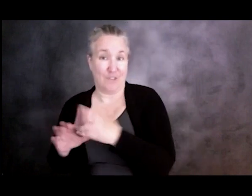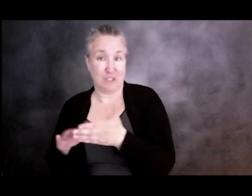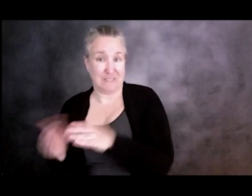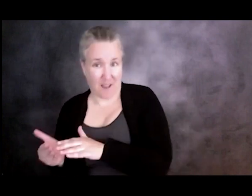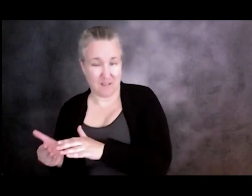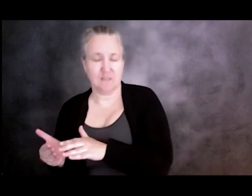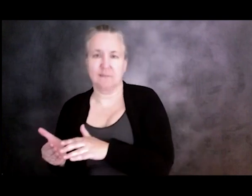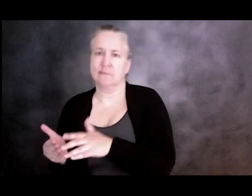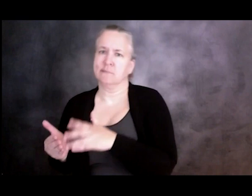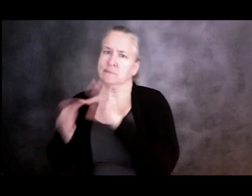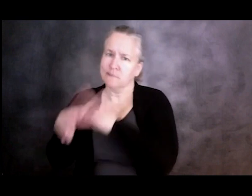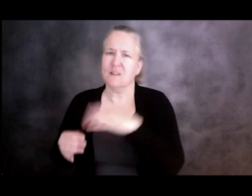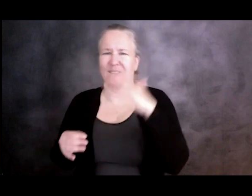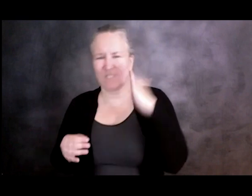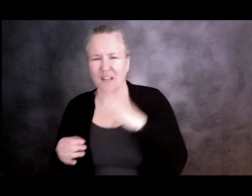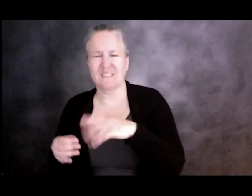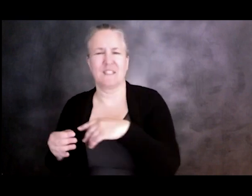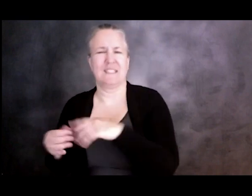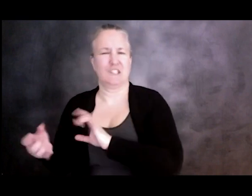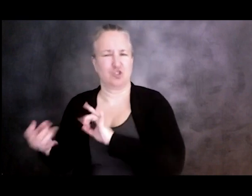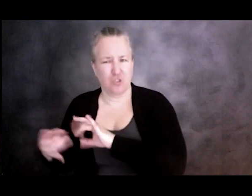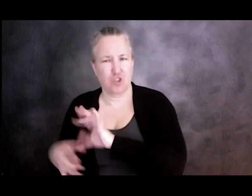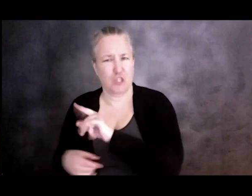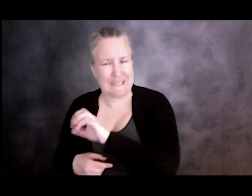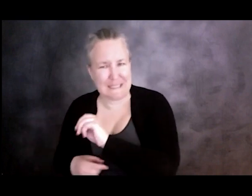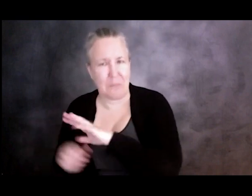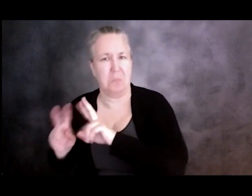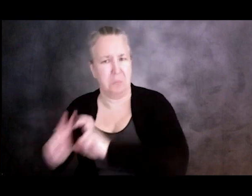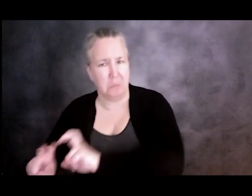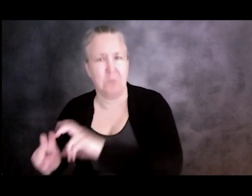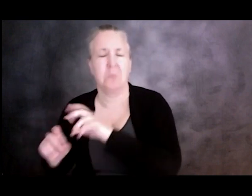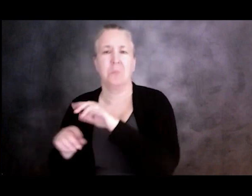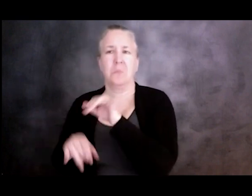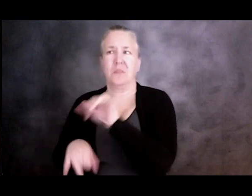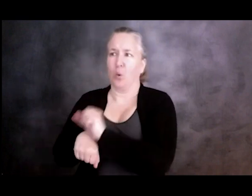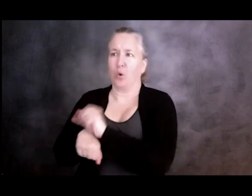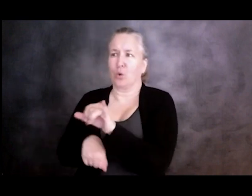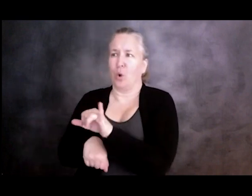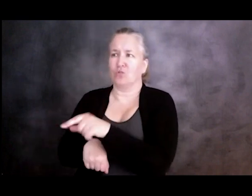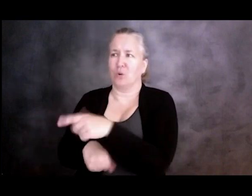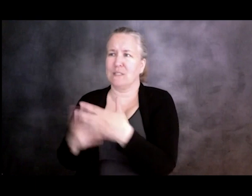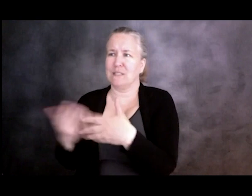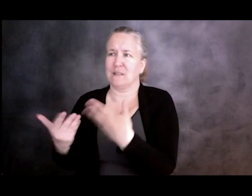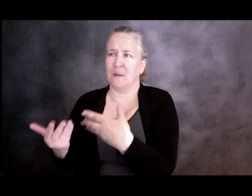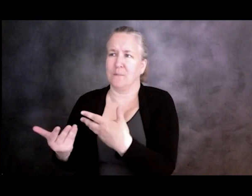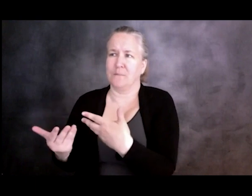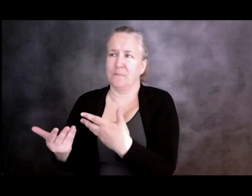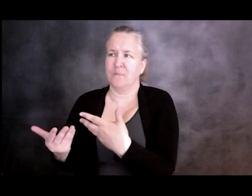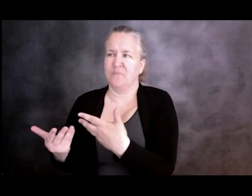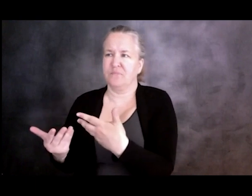and criticism and all that kind of stuff, but it's also, I hope, a work that is interesting to read